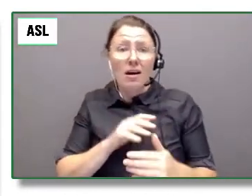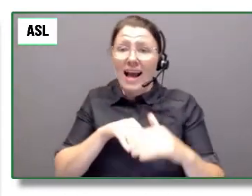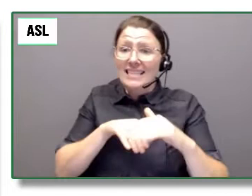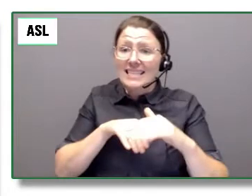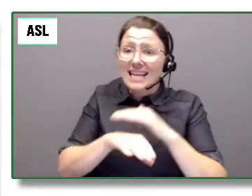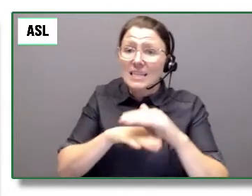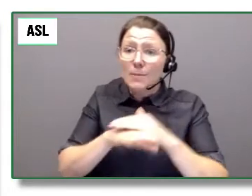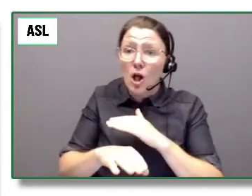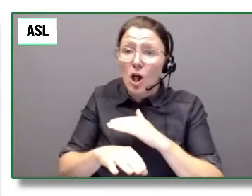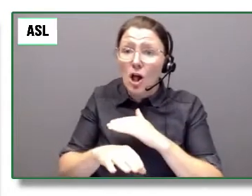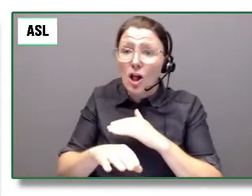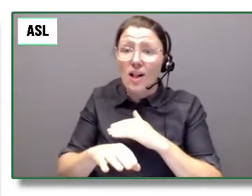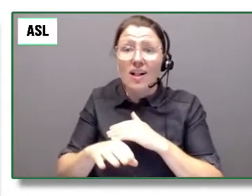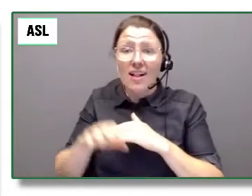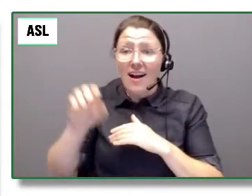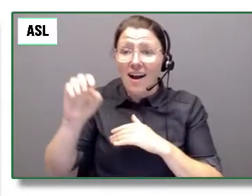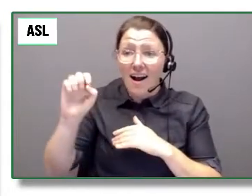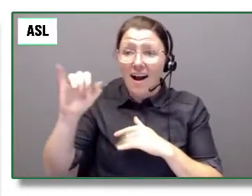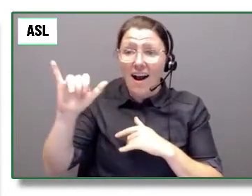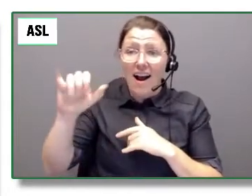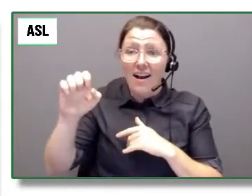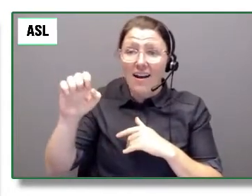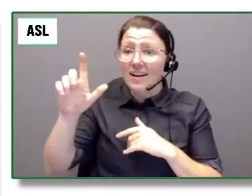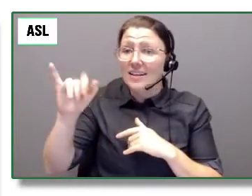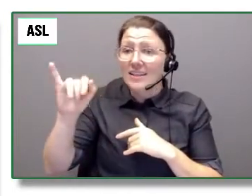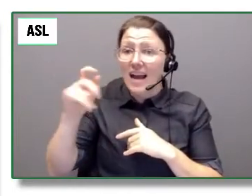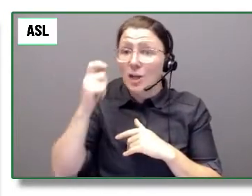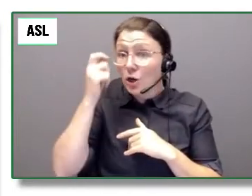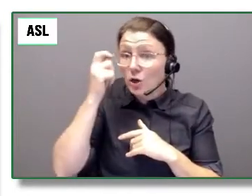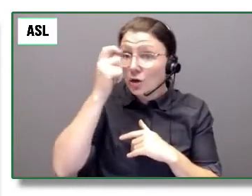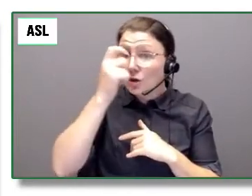could now have the agency and independence to use.